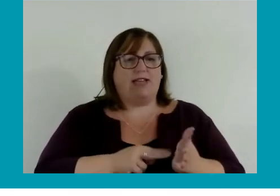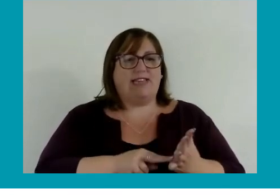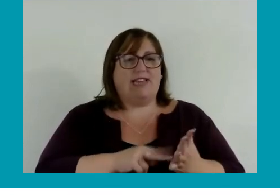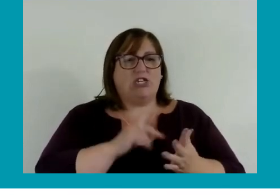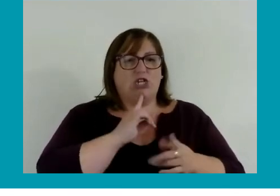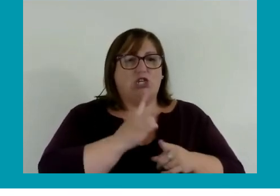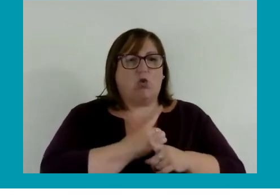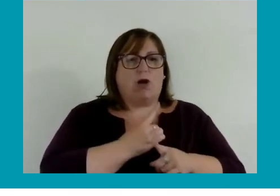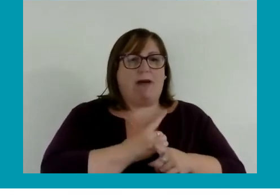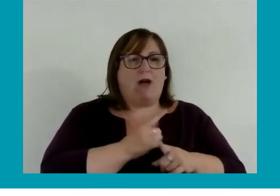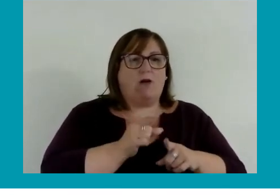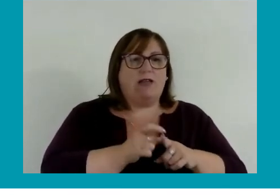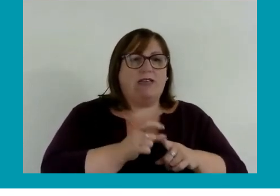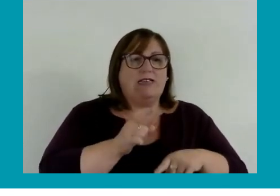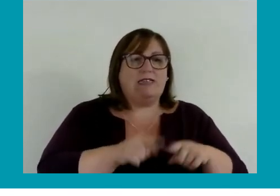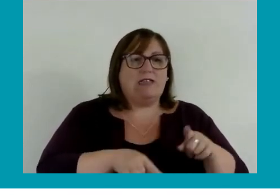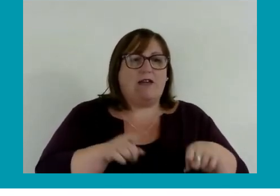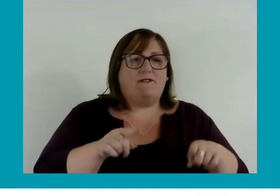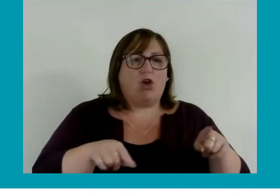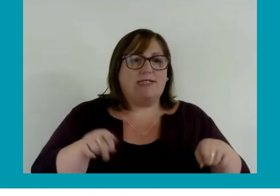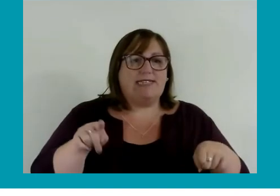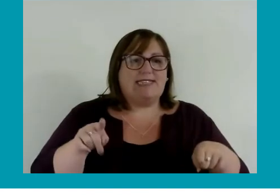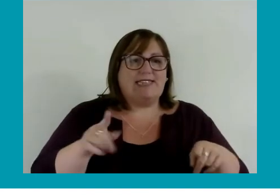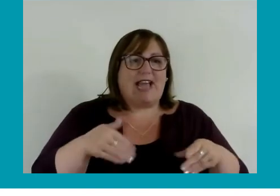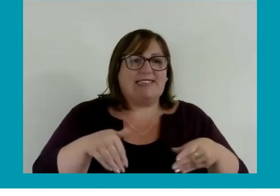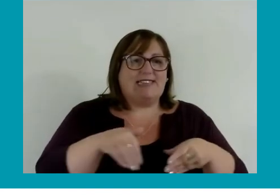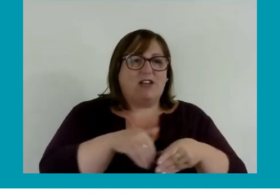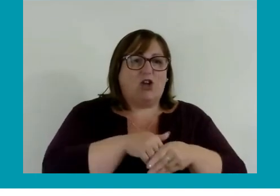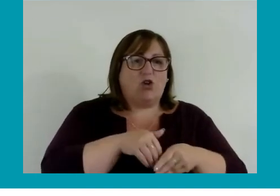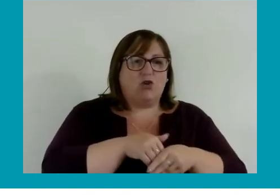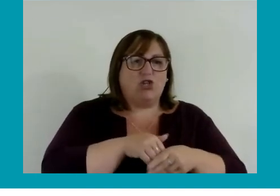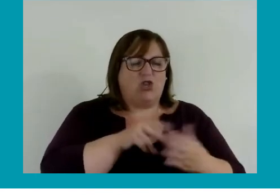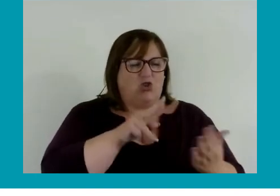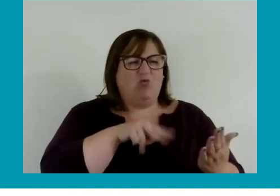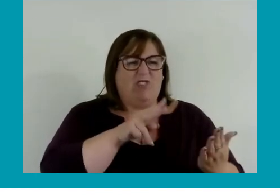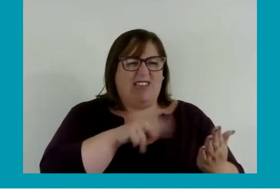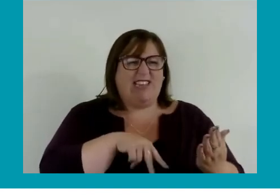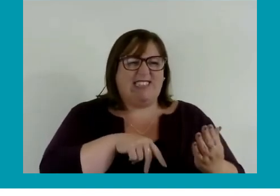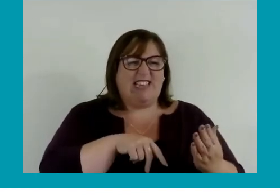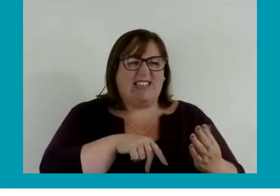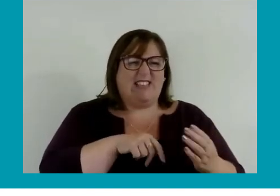things in in the press around what people are doing or not doing i think the thing i'd say